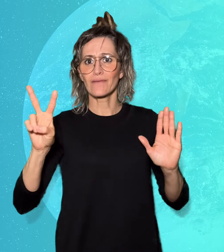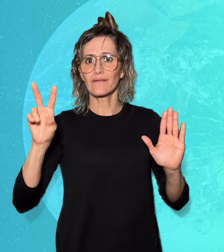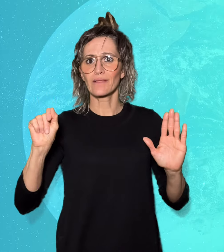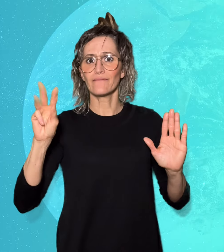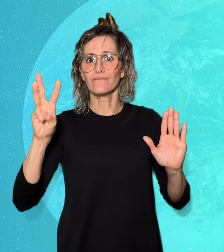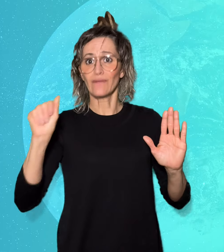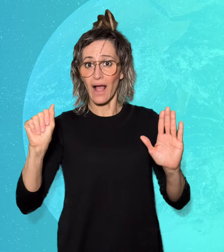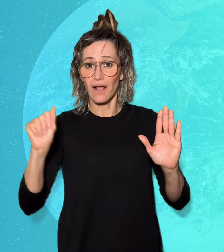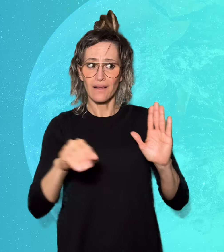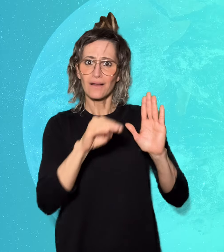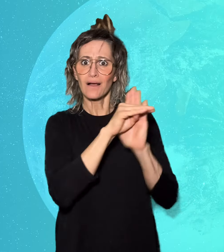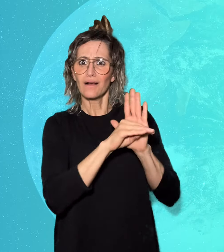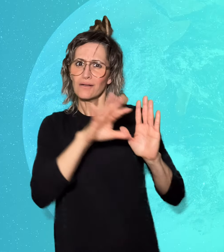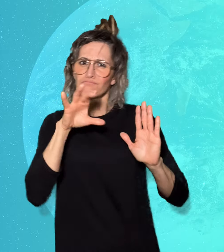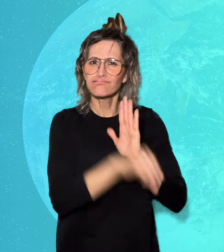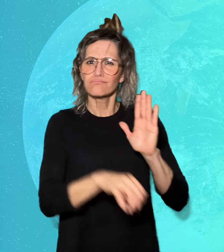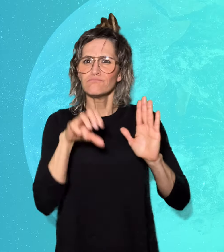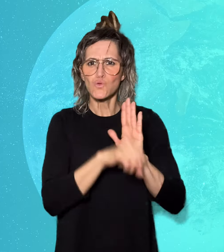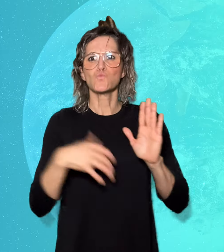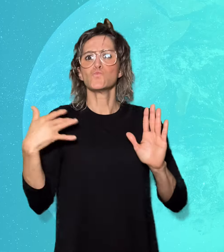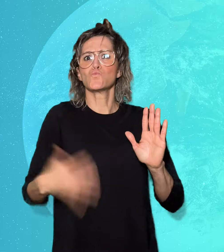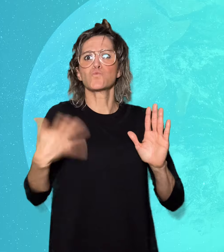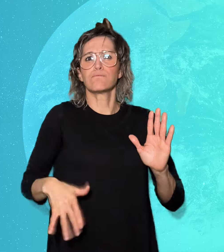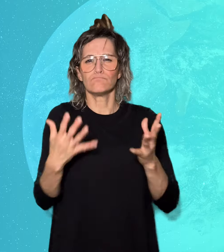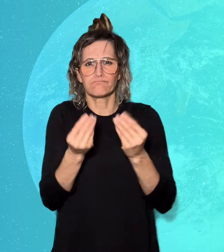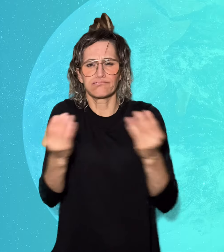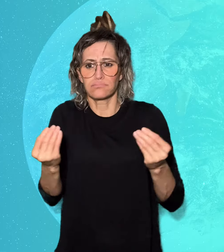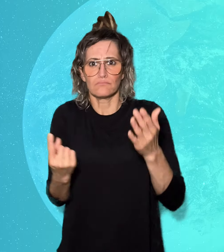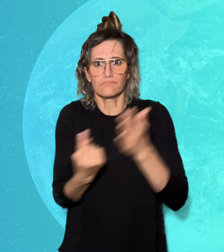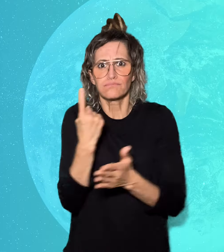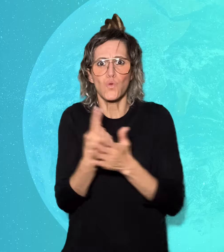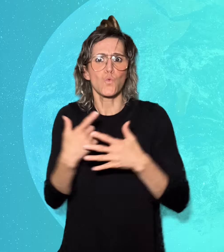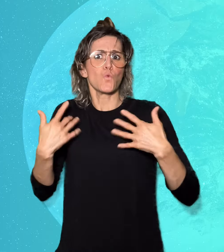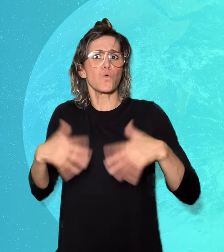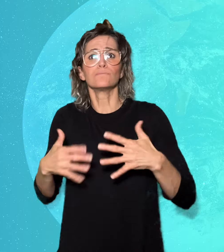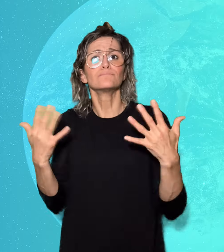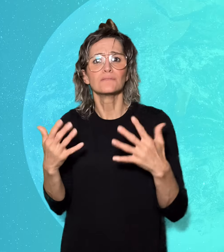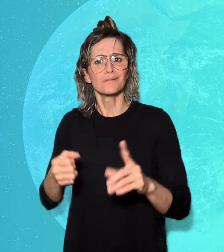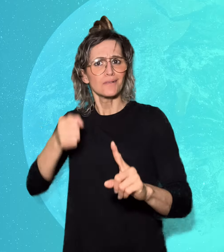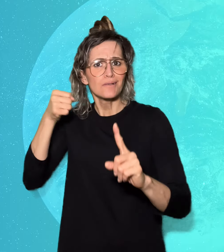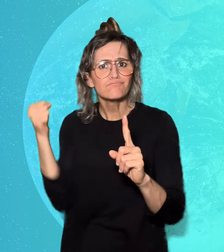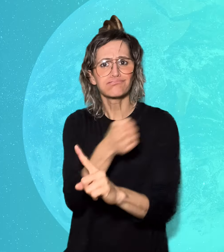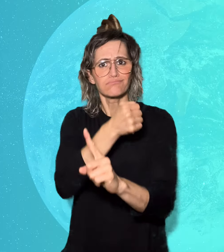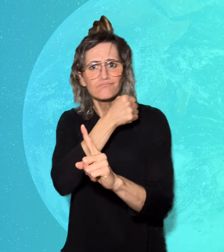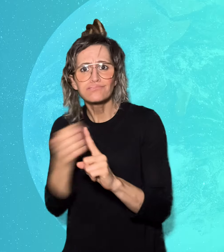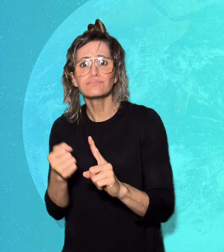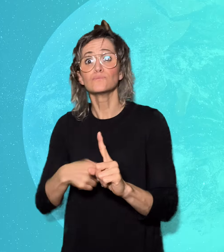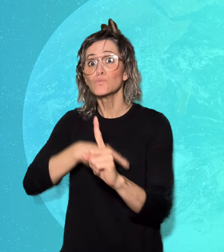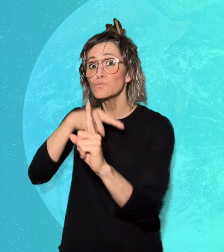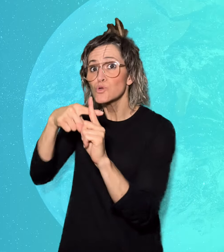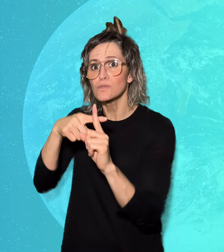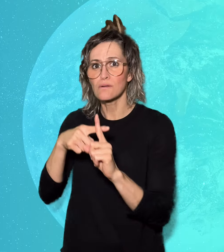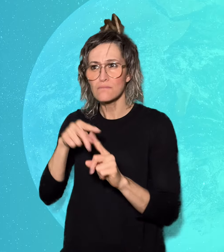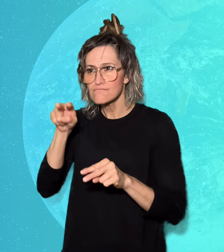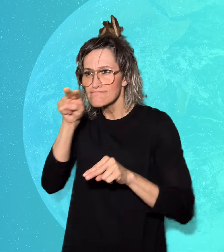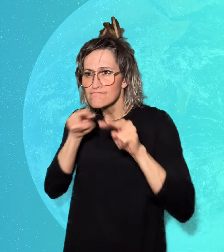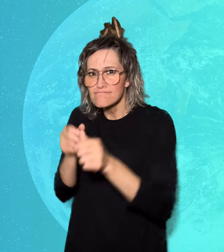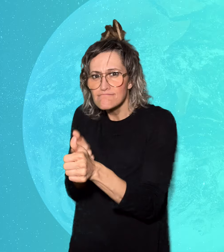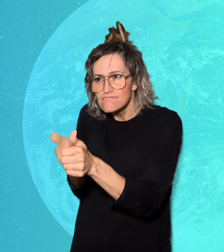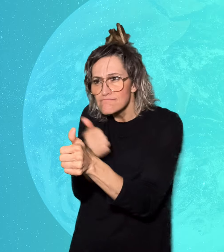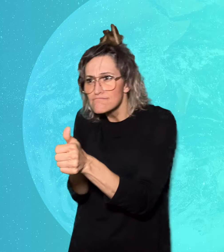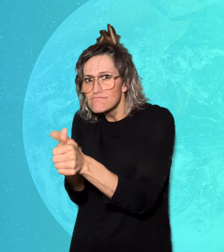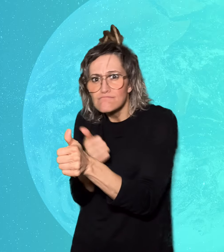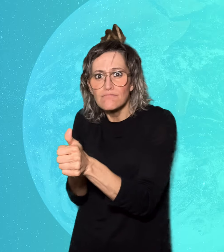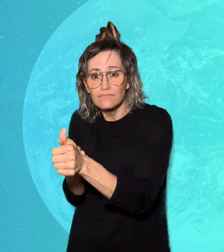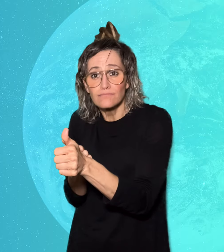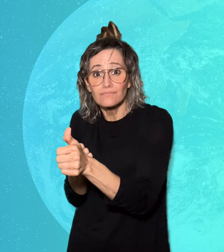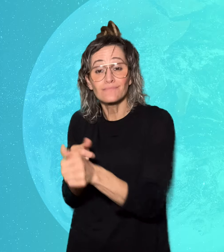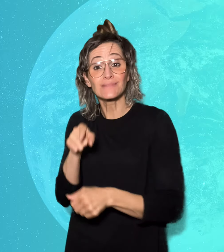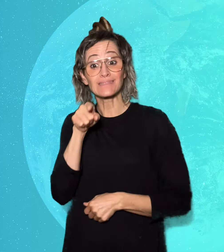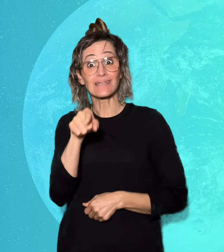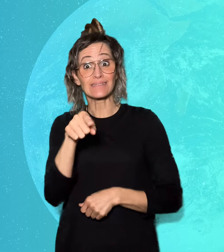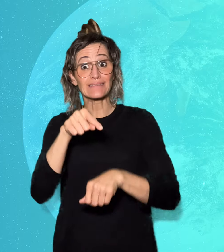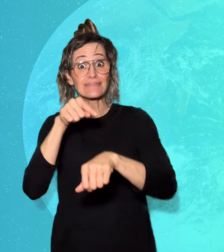violence and stalking. During that time, the university also reported